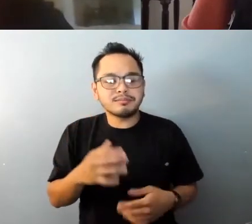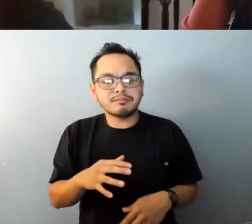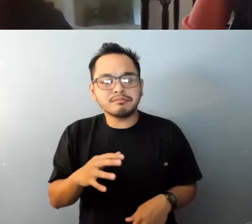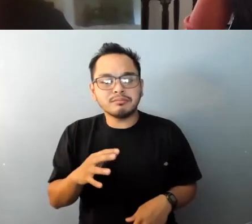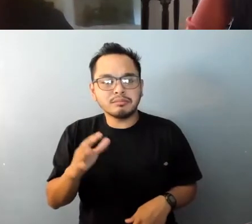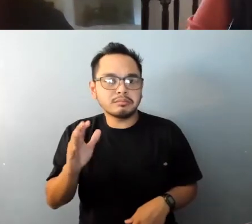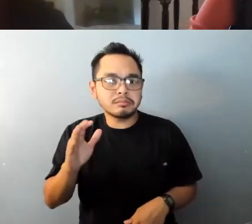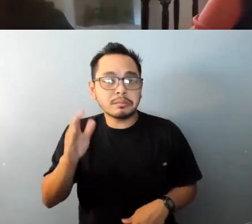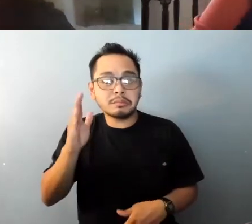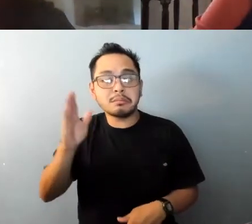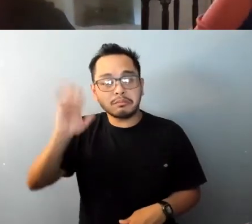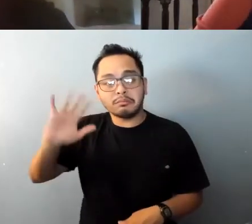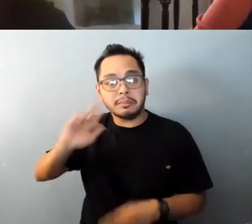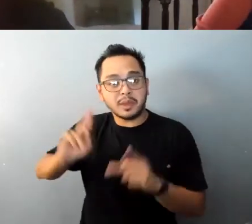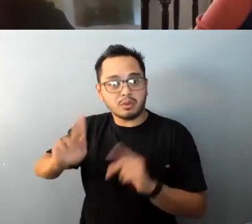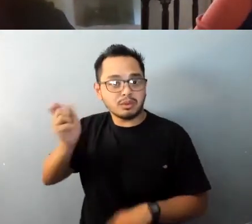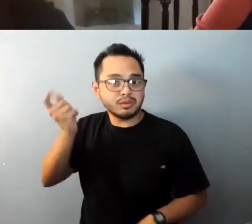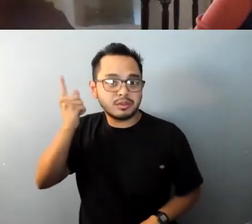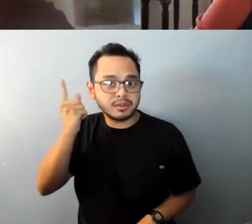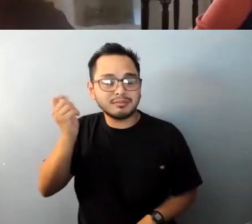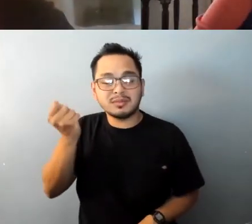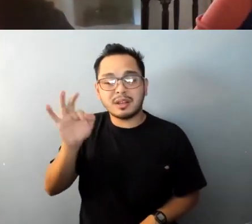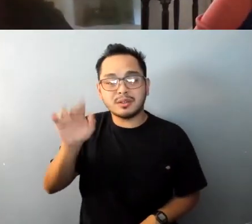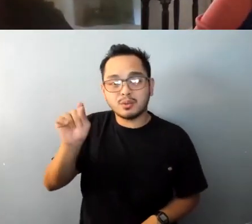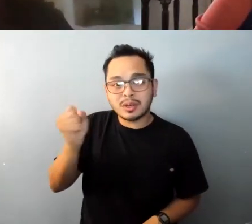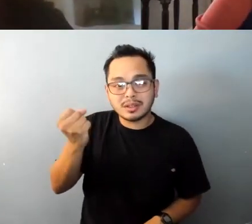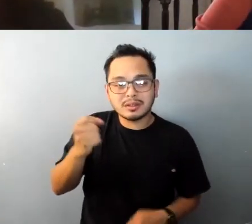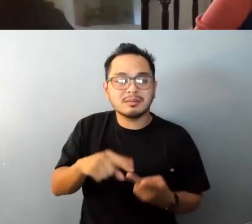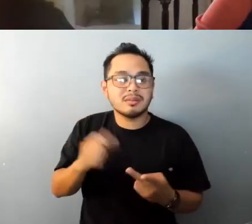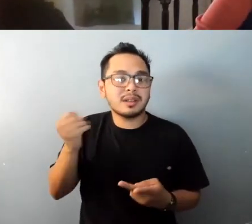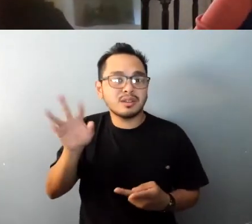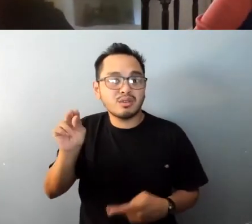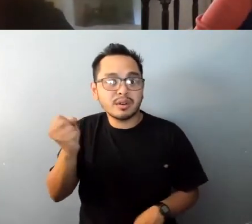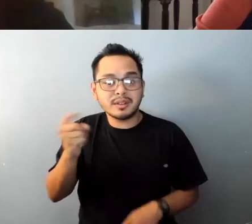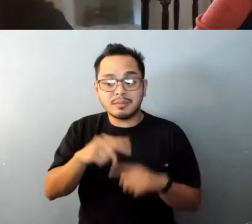from the 1920s or even the 1930s, that went completely over my head. Even as a teenager